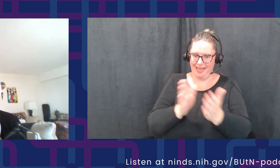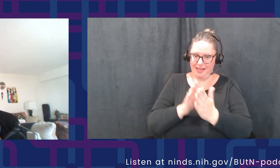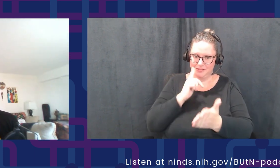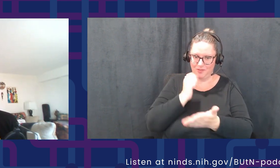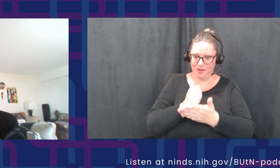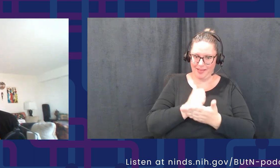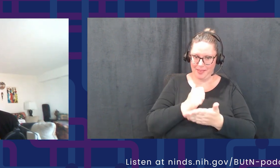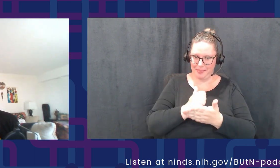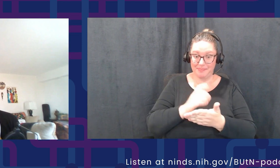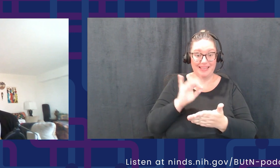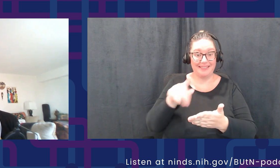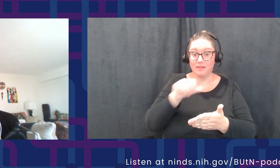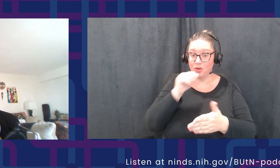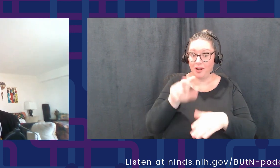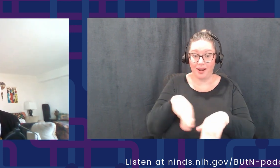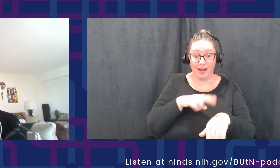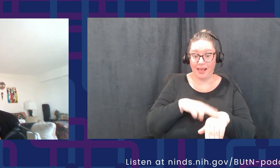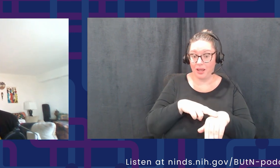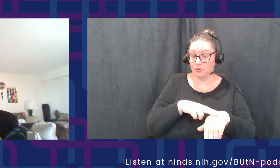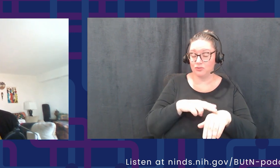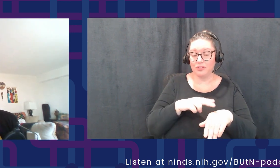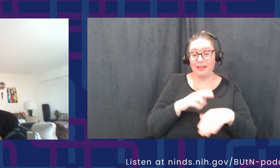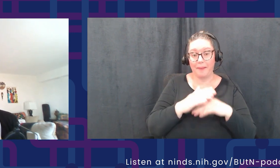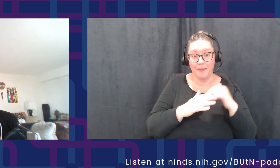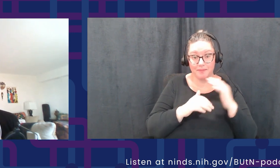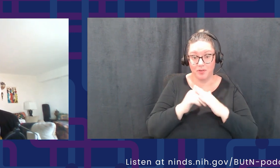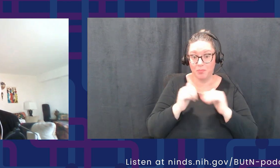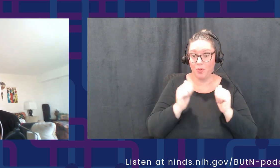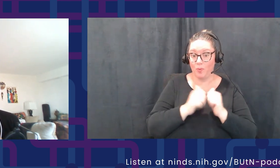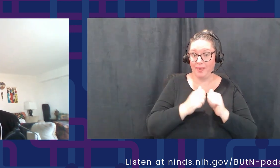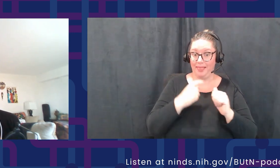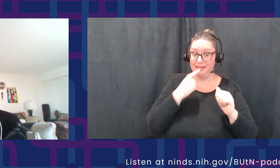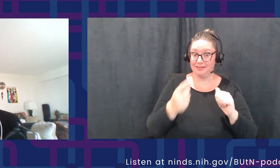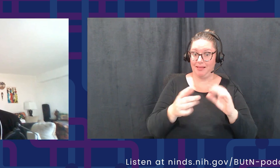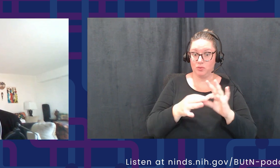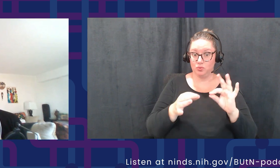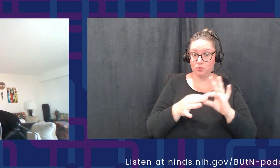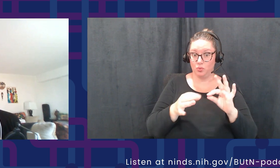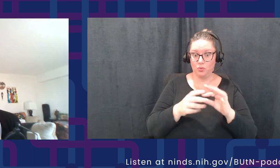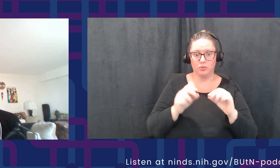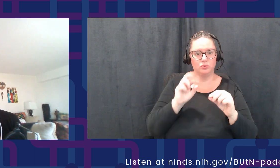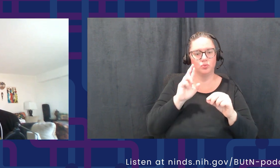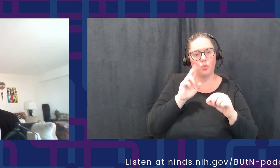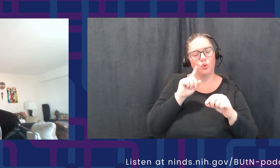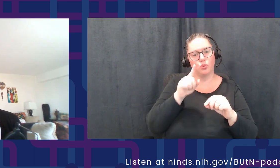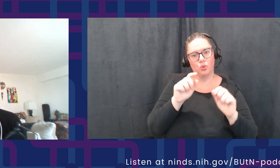If you are not naturally comfortable with telling stories, or you do get